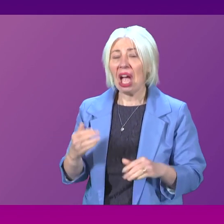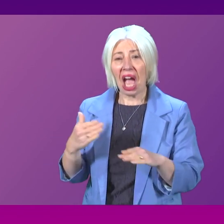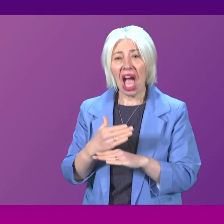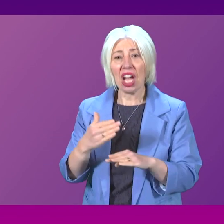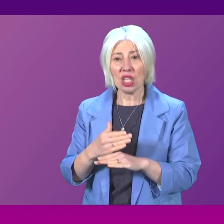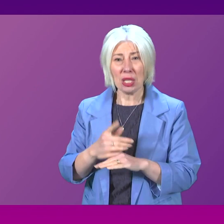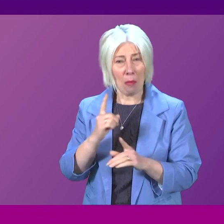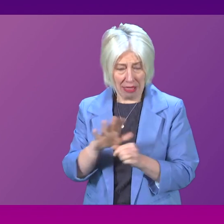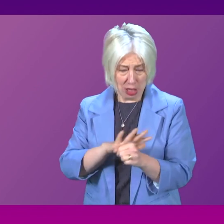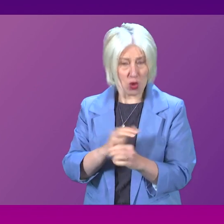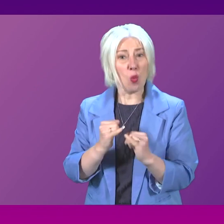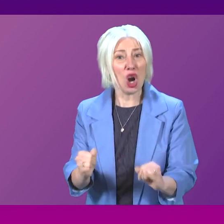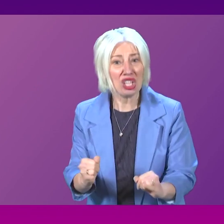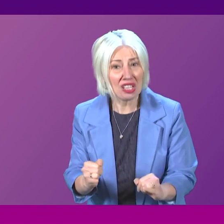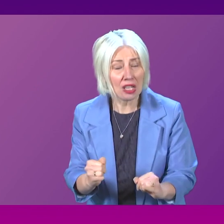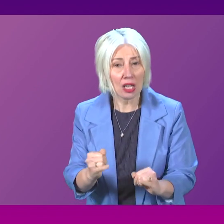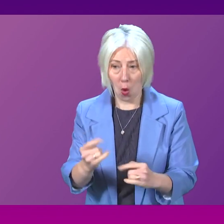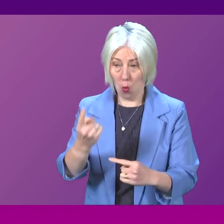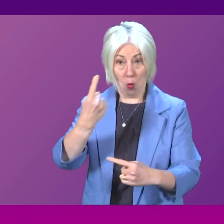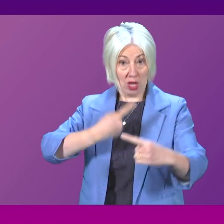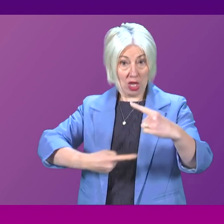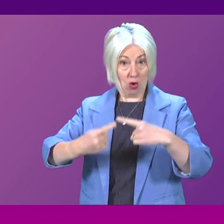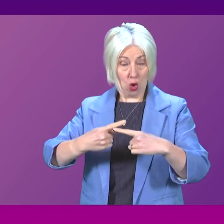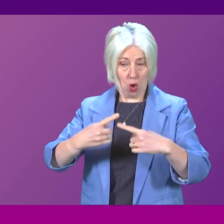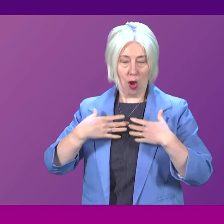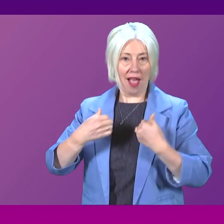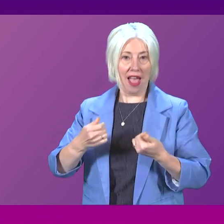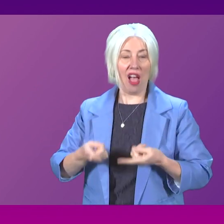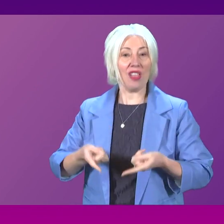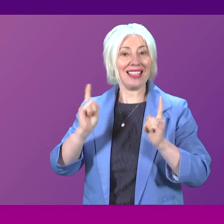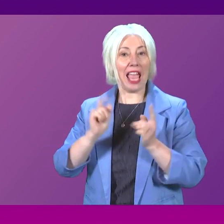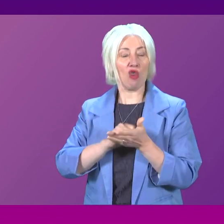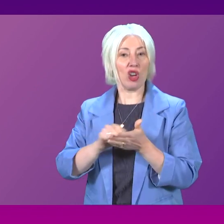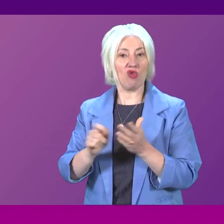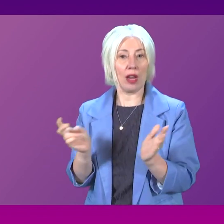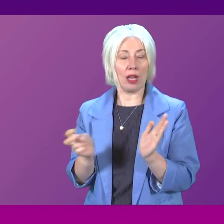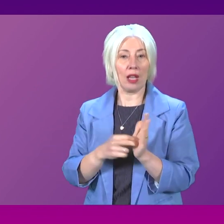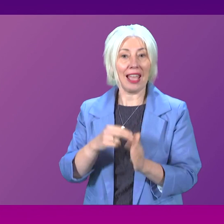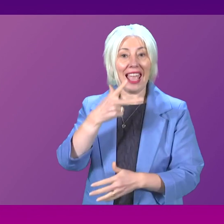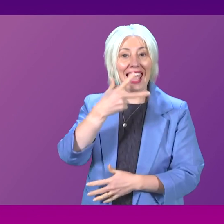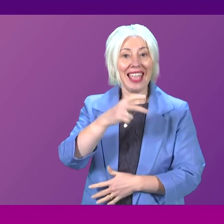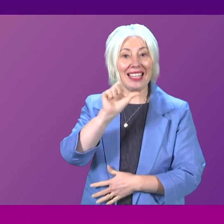getting worse. A year ago, when the health secretary was appointed, 86.6 per cent of people were seen